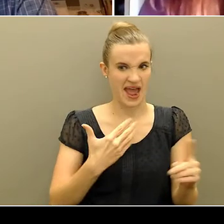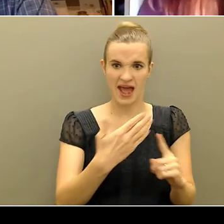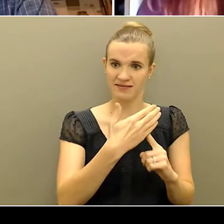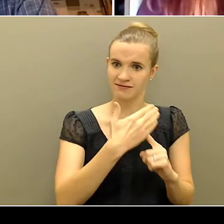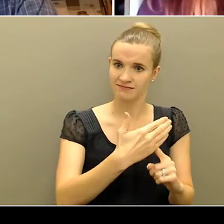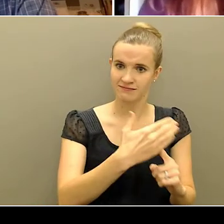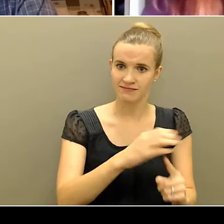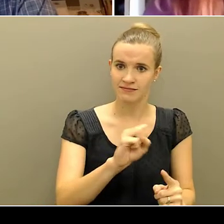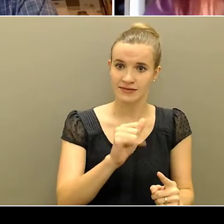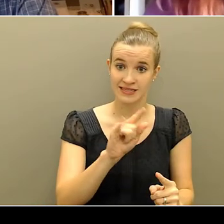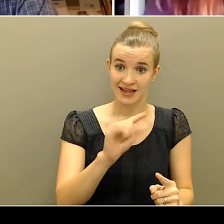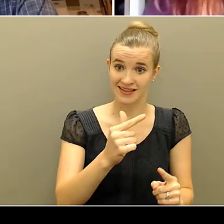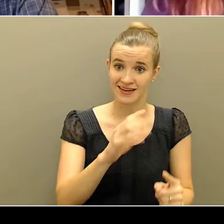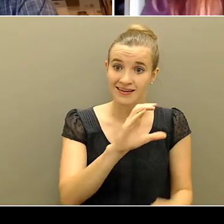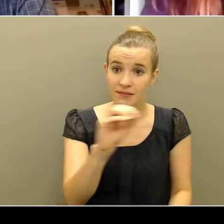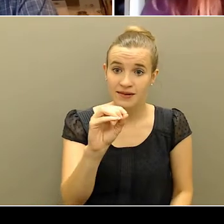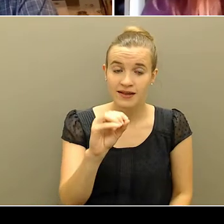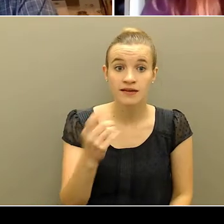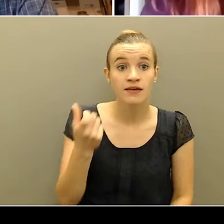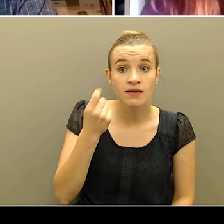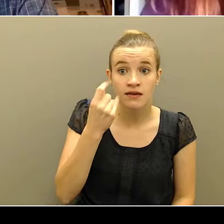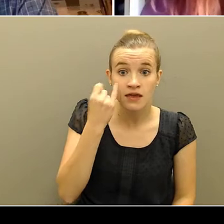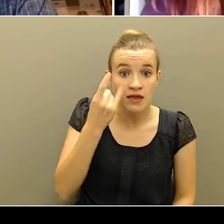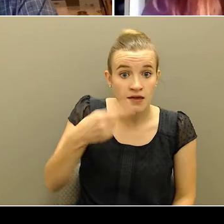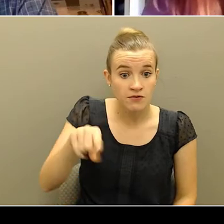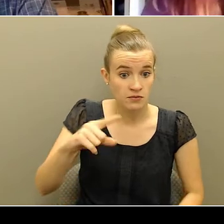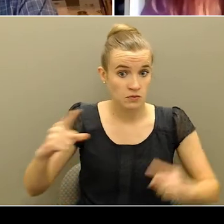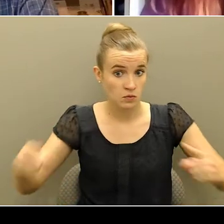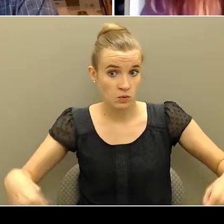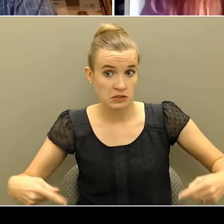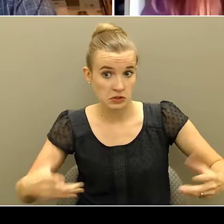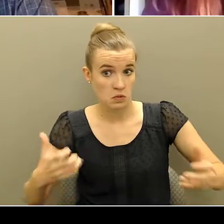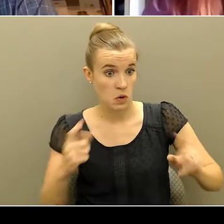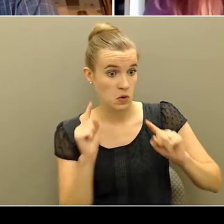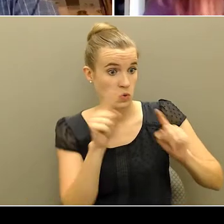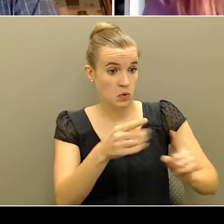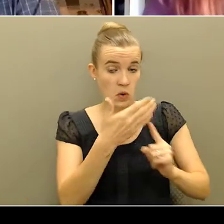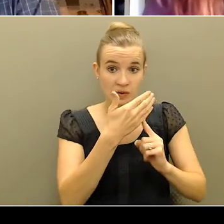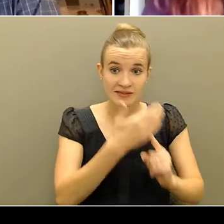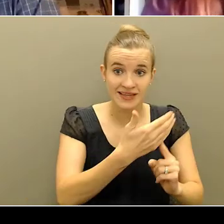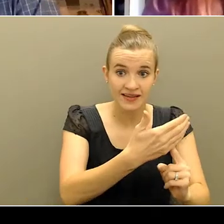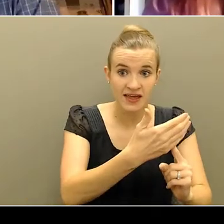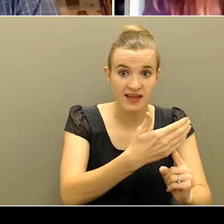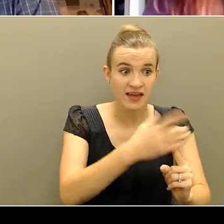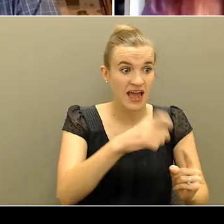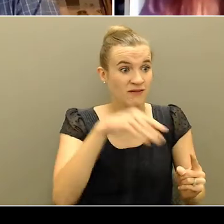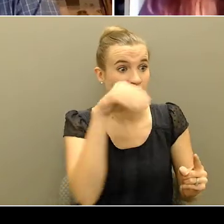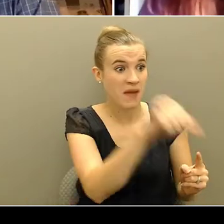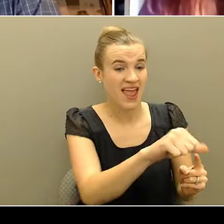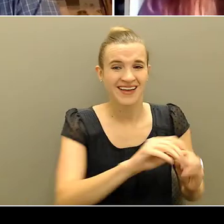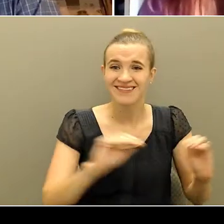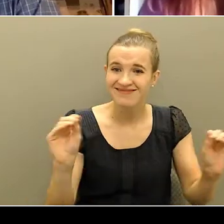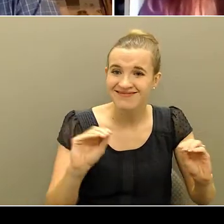just have to schedule in advance because it's all on a volunteer basis, so they just have to be able to, you know, to schedule these things. So there are